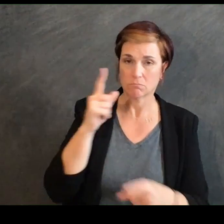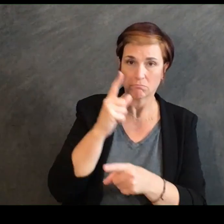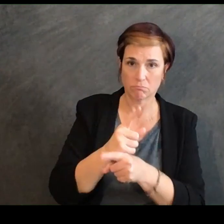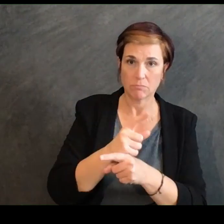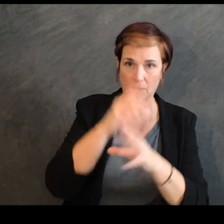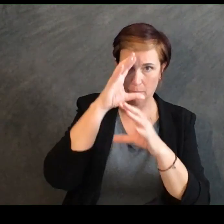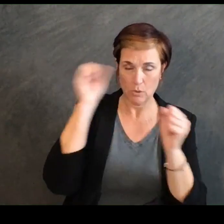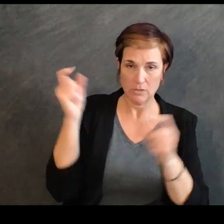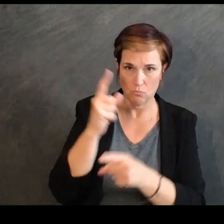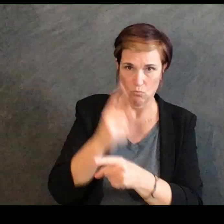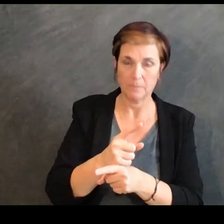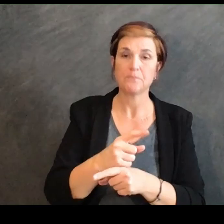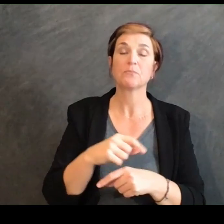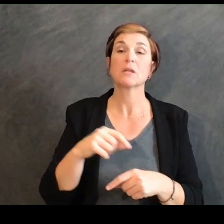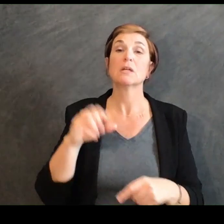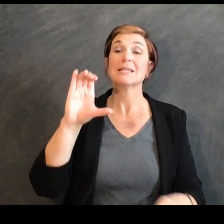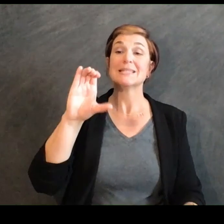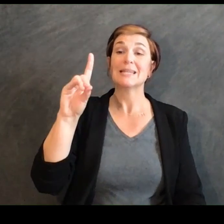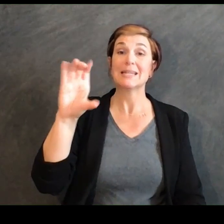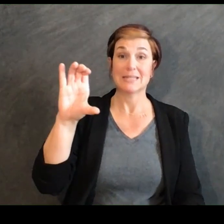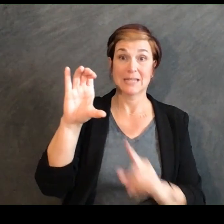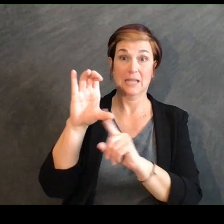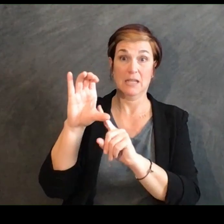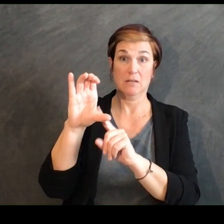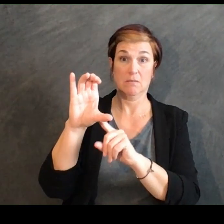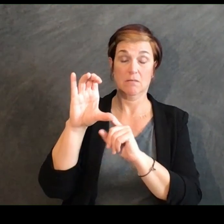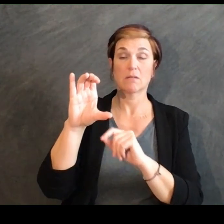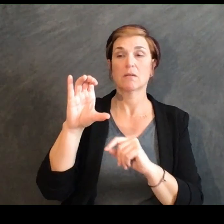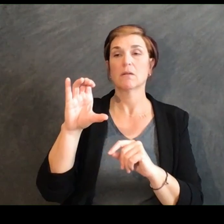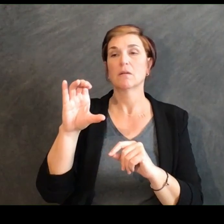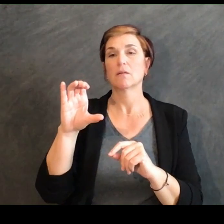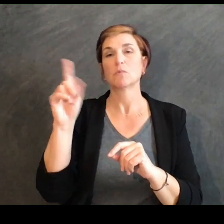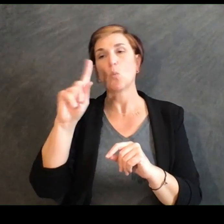CDC has samples sent and tests are perform or state labs